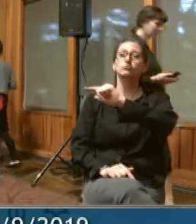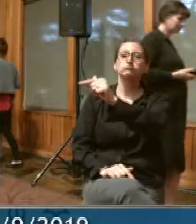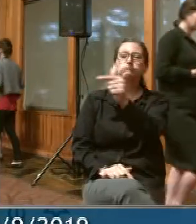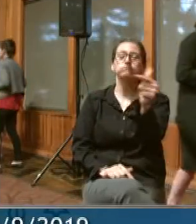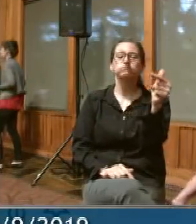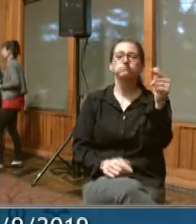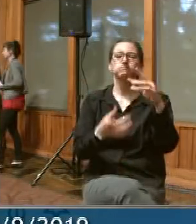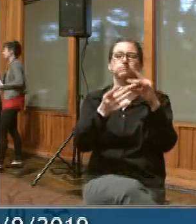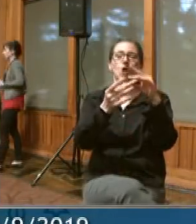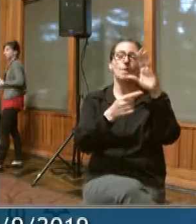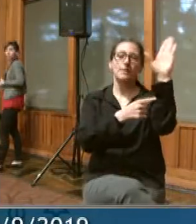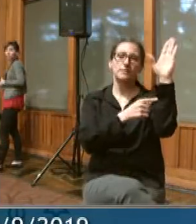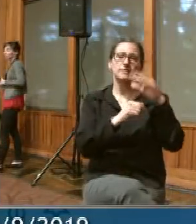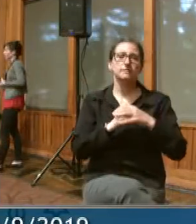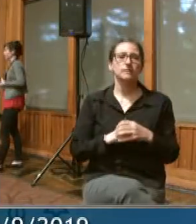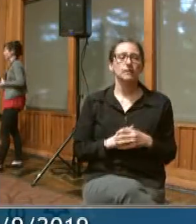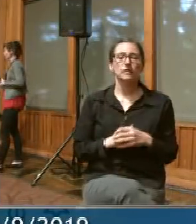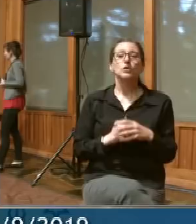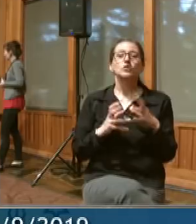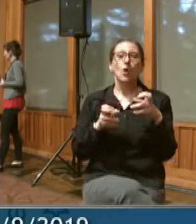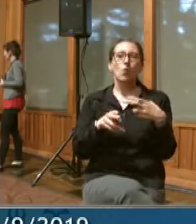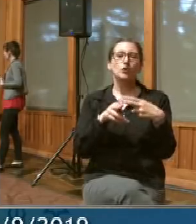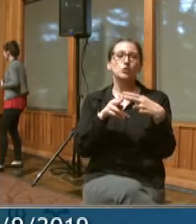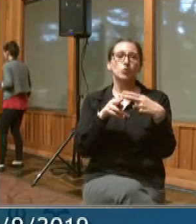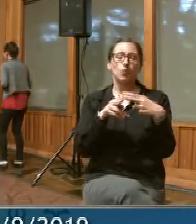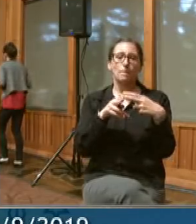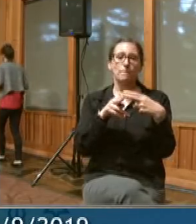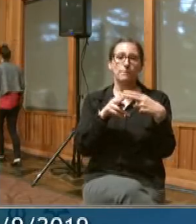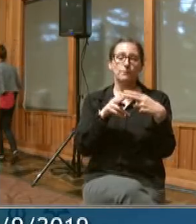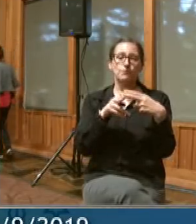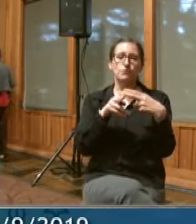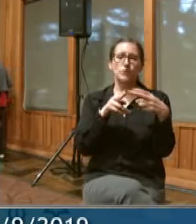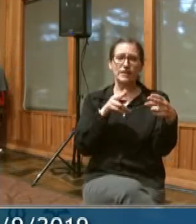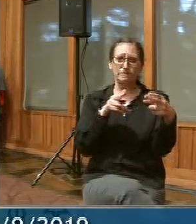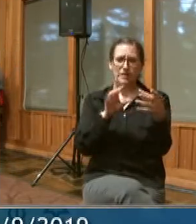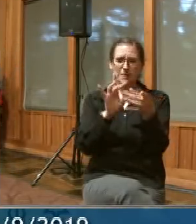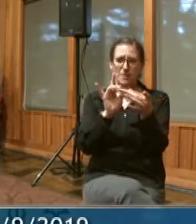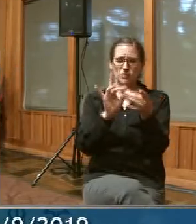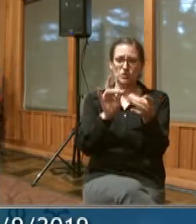HERE TO THIS LOCATION TONIGHT. HOPEFULLY WE'LL HAVE THE MAXIMUM AMOUNT OF TIME FOR PEOPLE TO BE ABLE TO GIVE PUBLIC TESTIMONY.